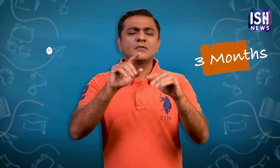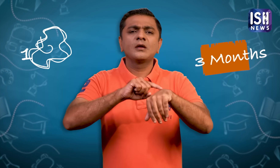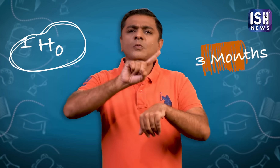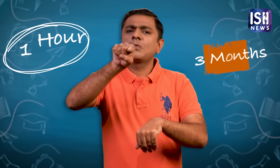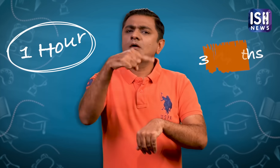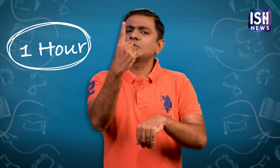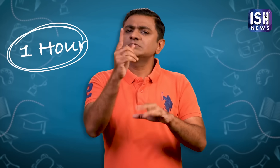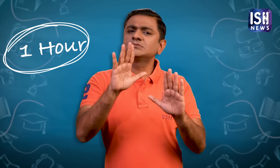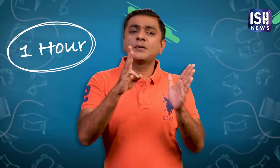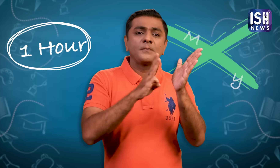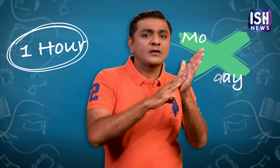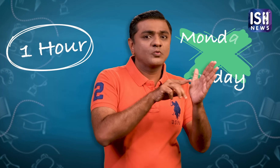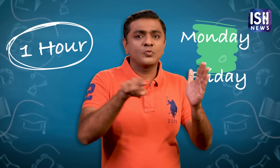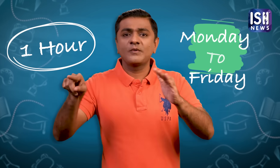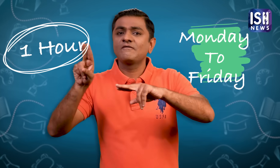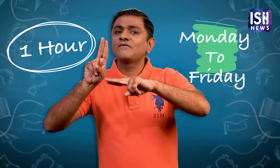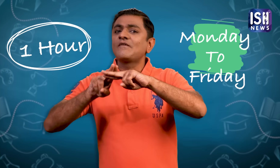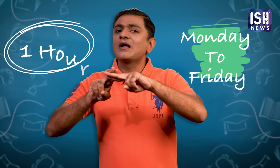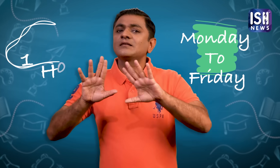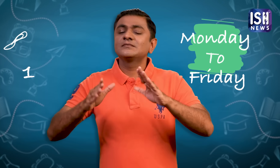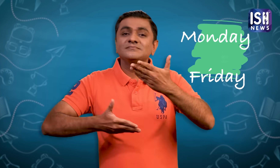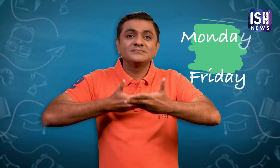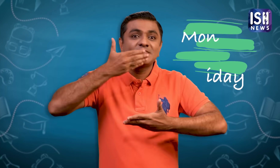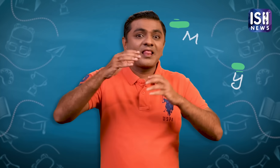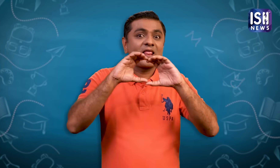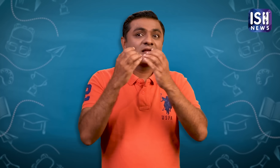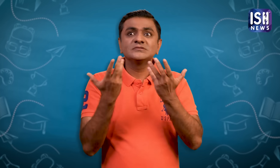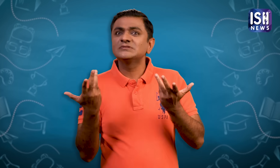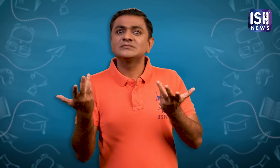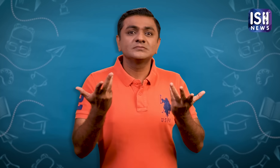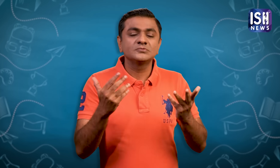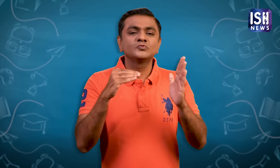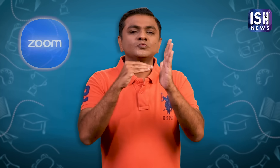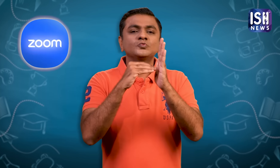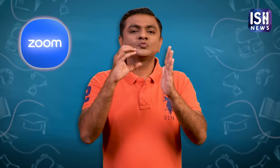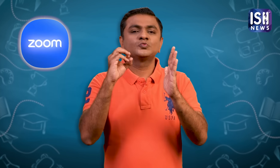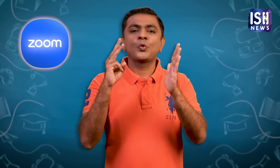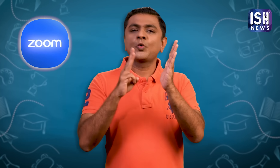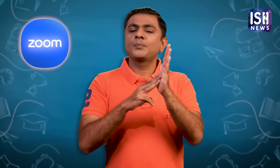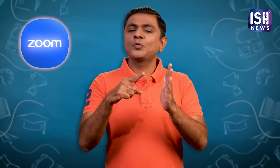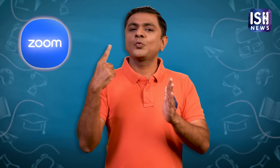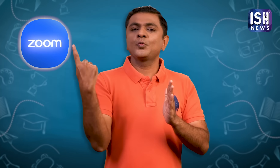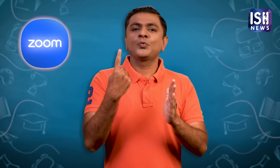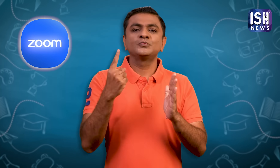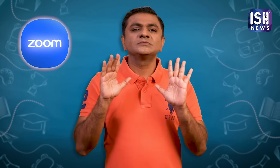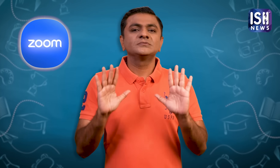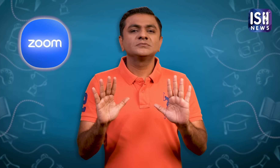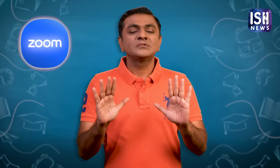Each class will be 1 hour, Monday to Friday. The classes will be held on Zoom only.